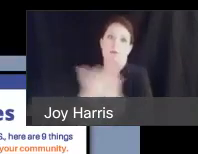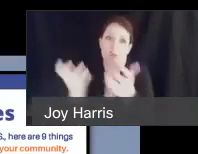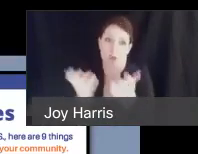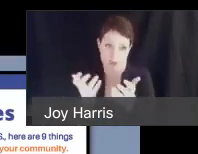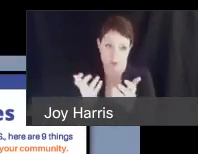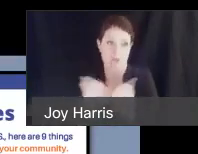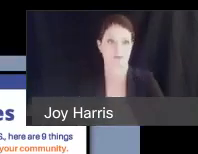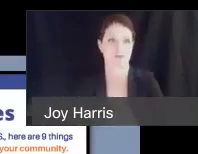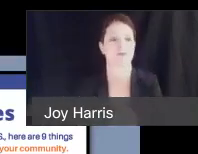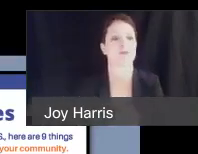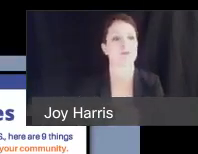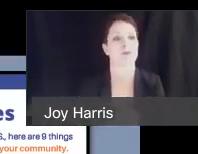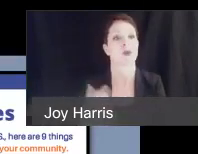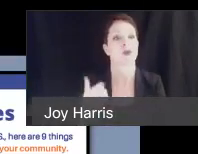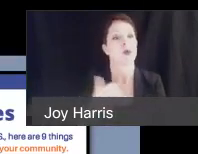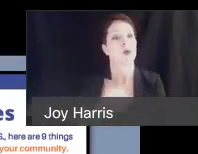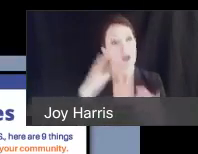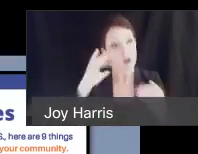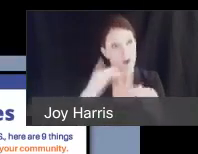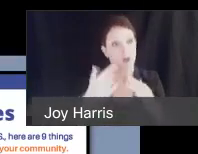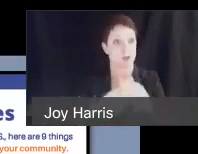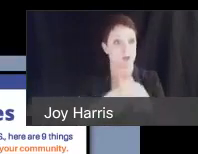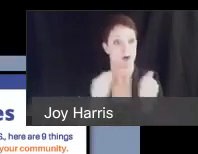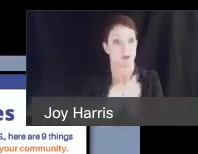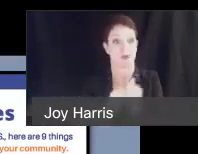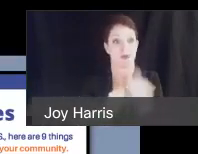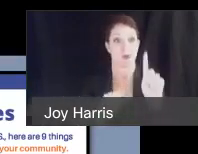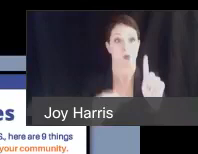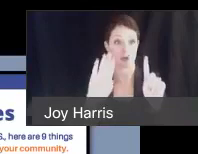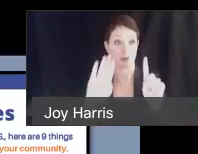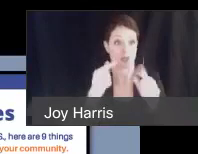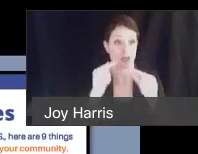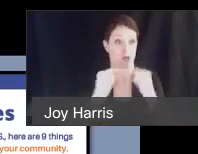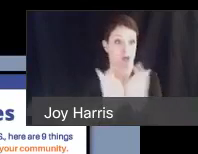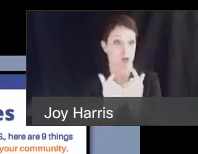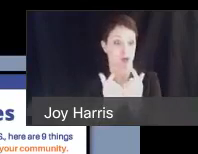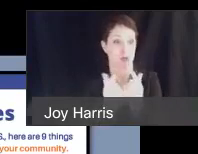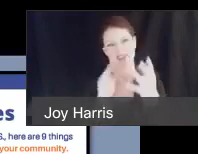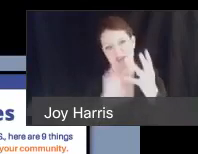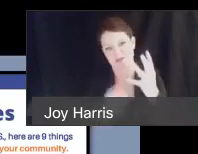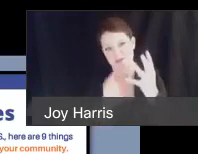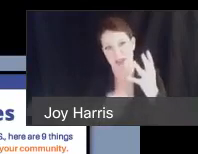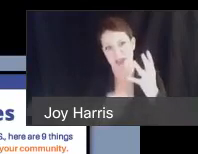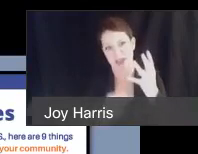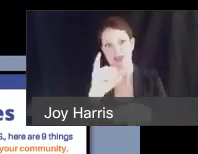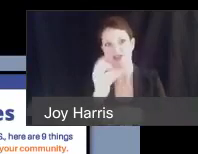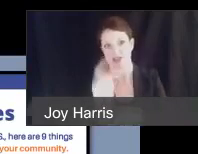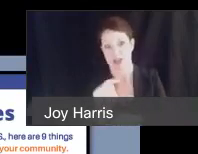We hope to begin to start with the 1B group by the end of the month, but this will depend upon